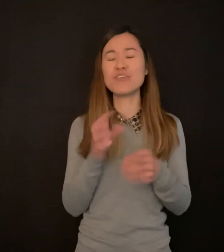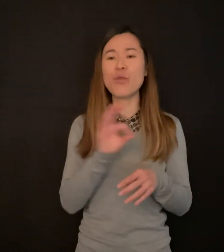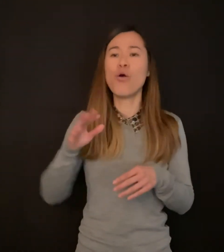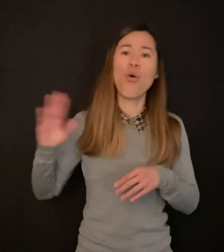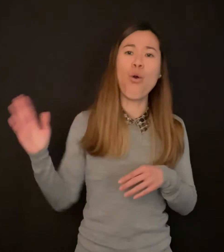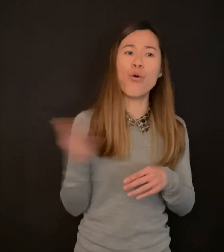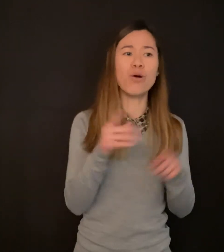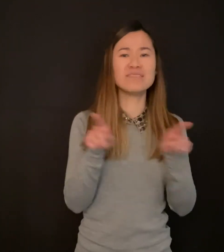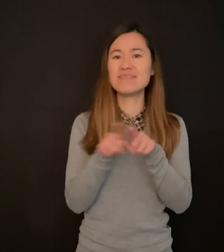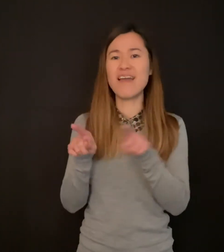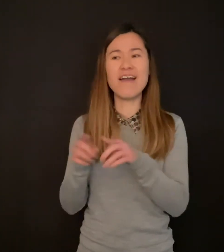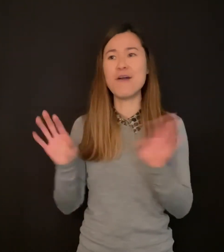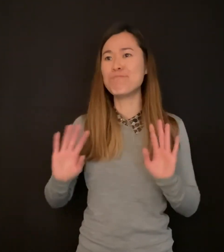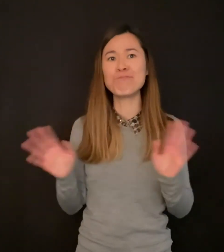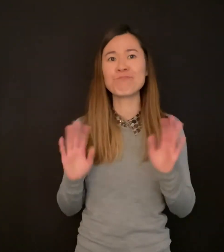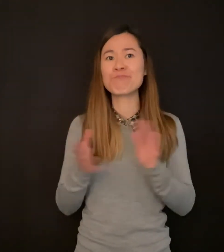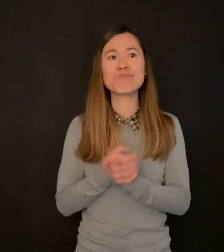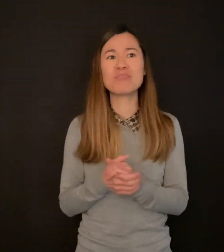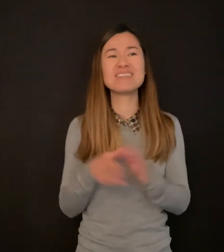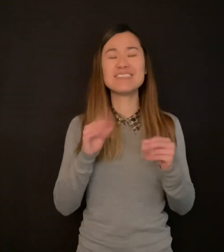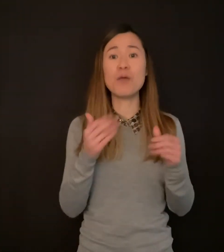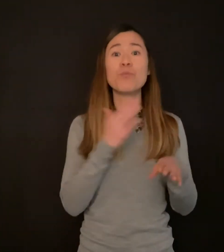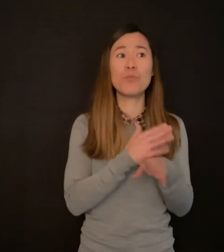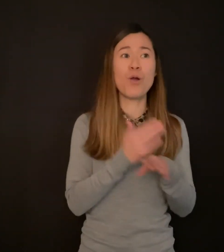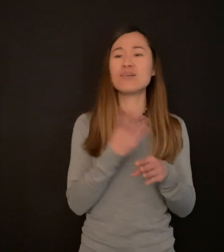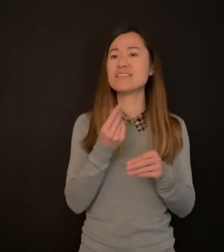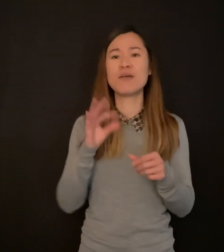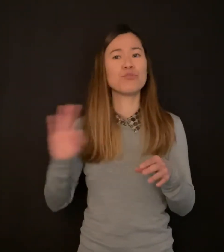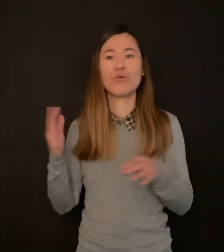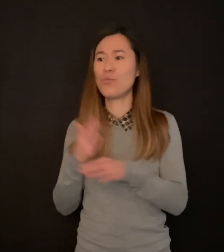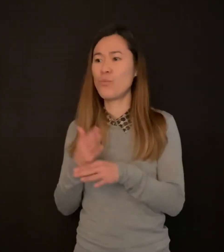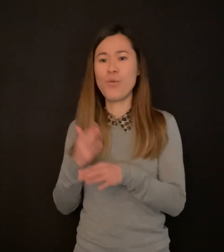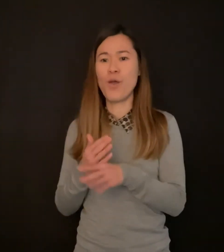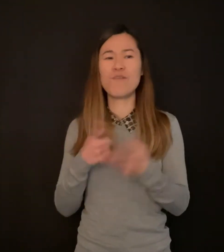For example its like self care, like yoga.